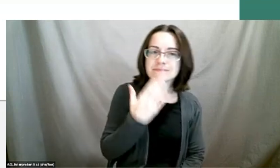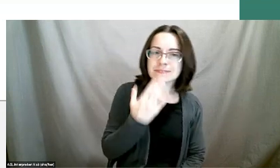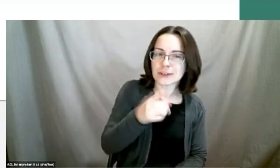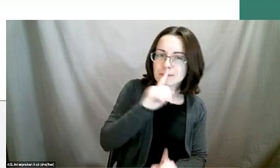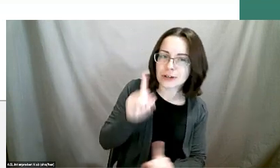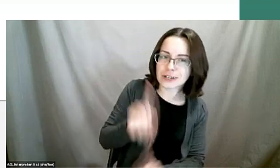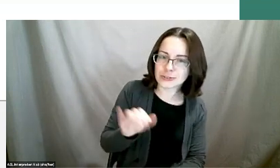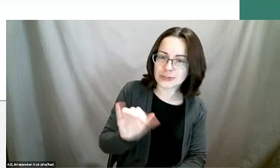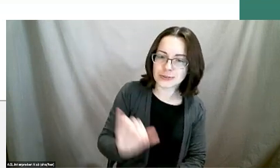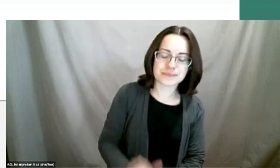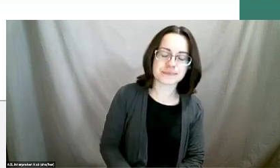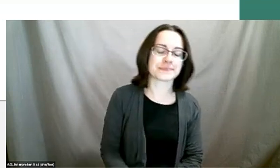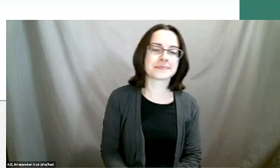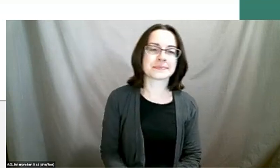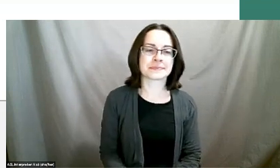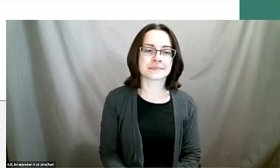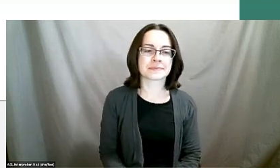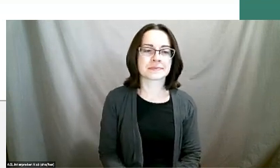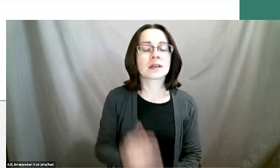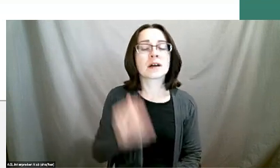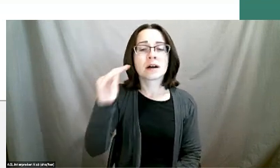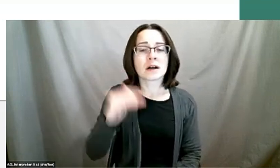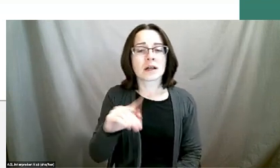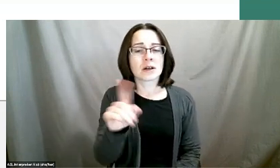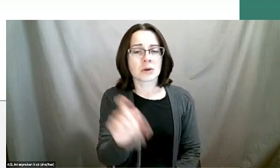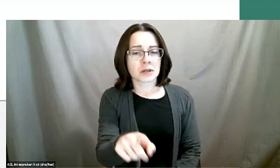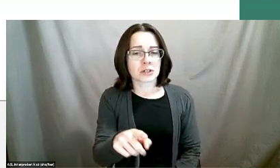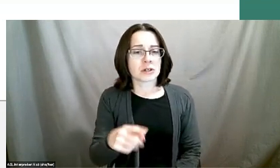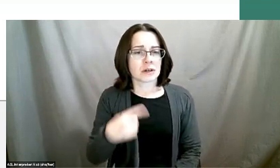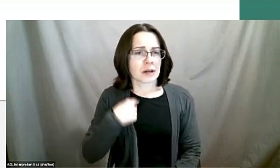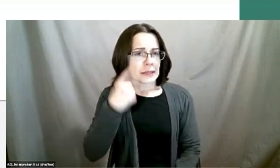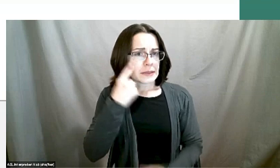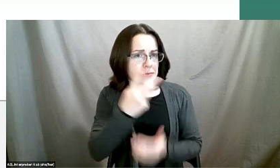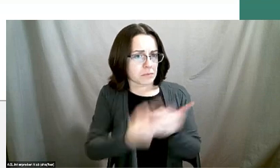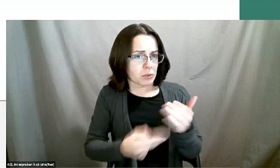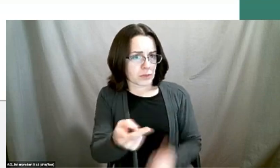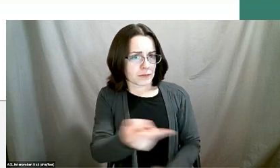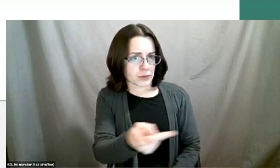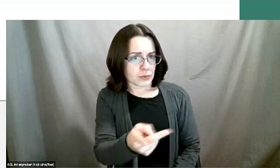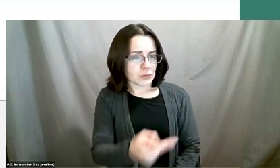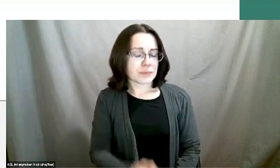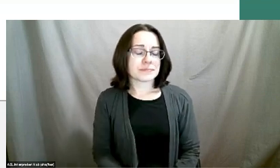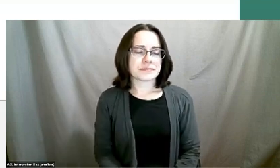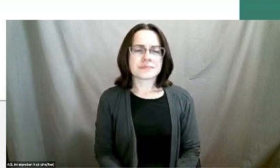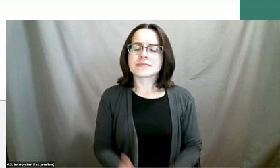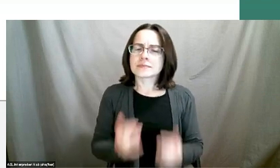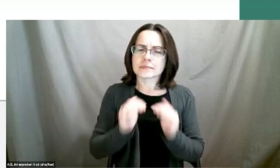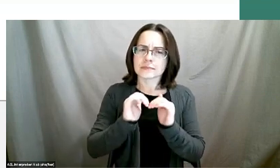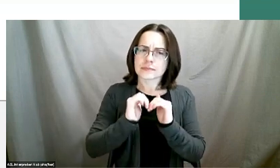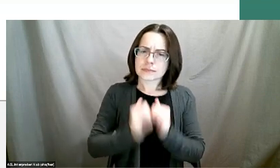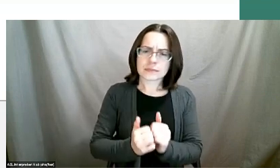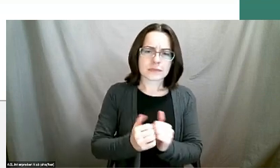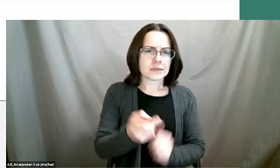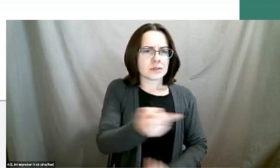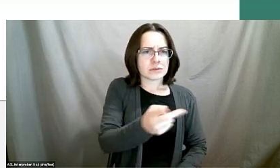And then here's a question I think makes sense for both of you, which is that How did you go about educating your other colleagues